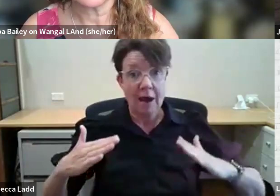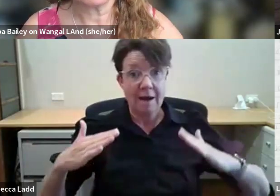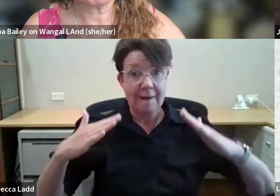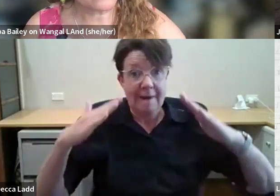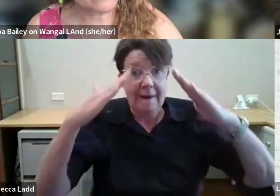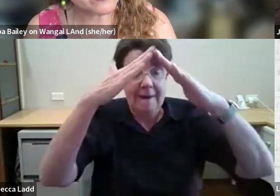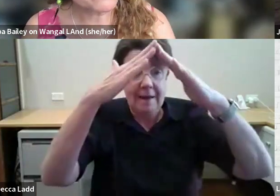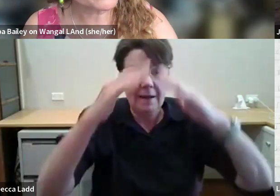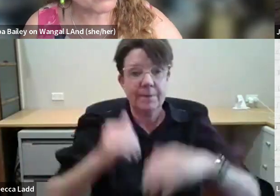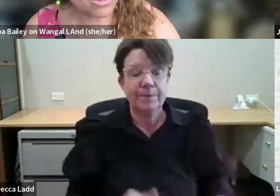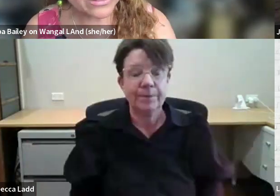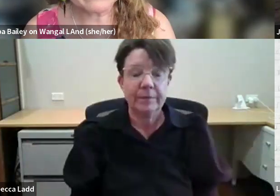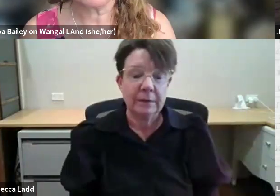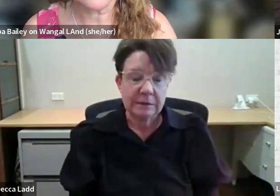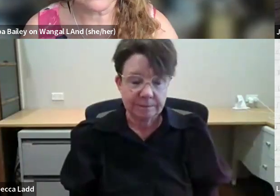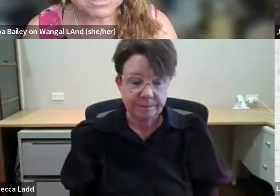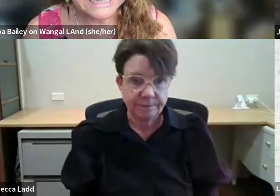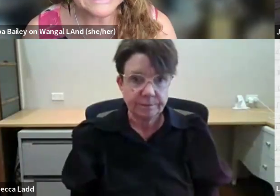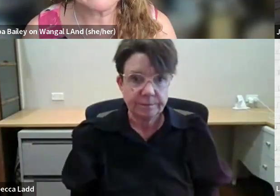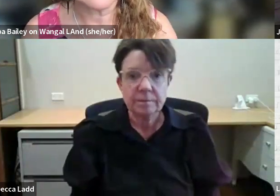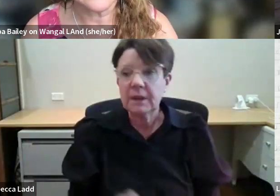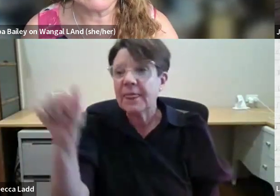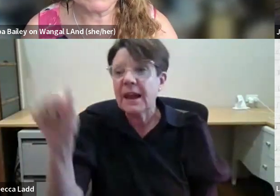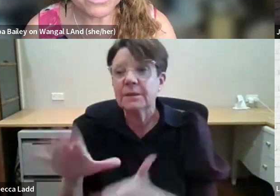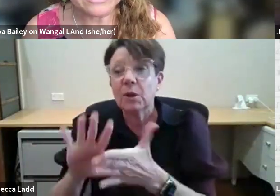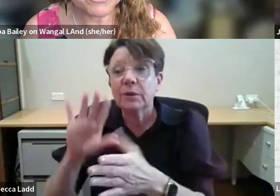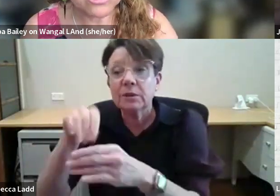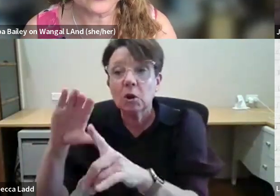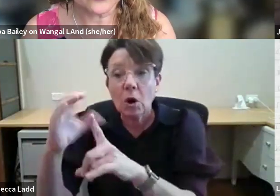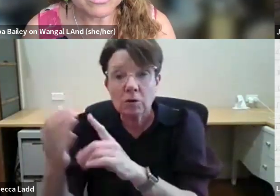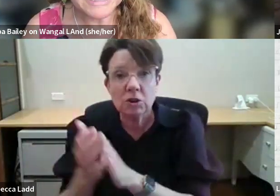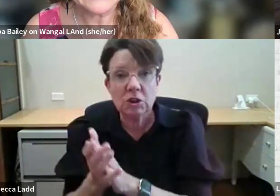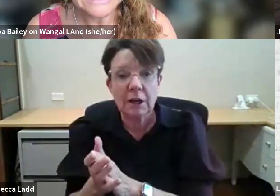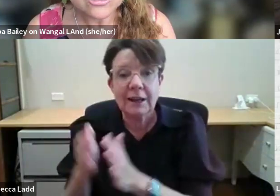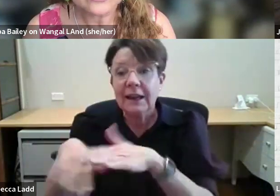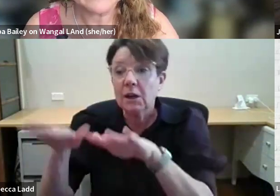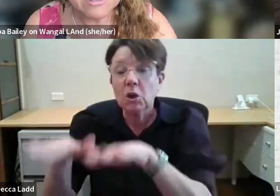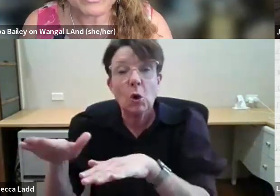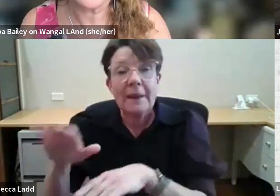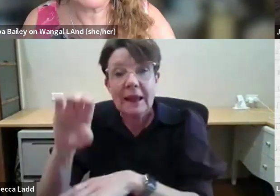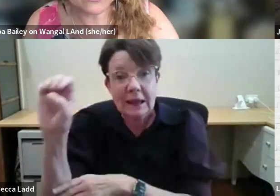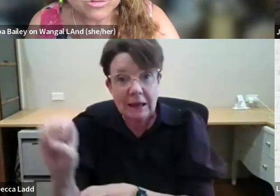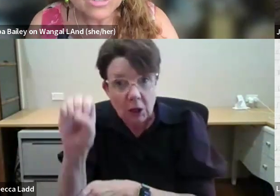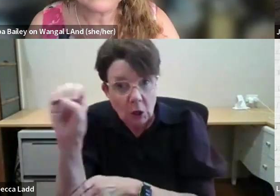with no structures that come from, we have inherited a whole lot of things that have never